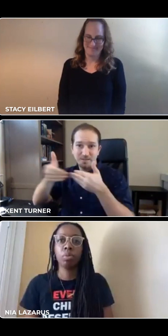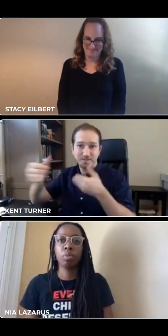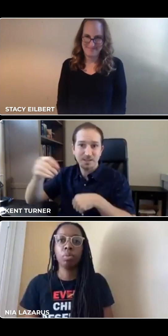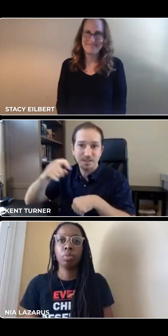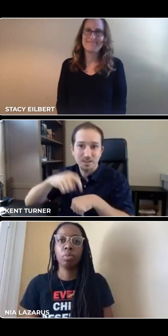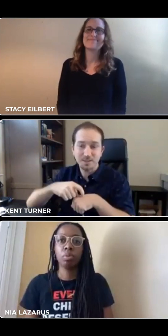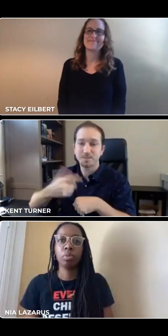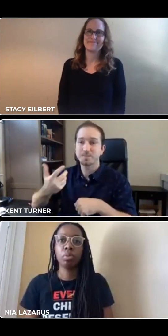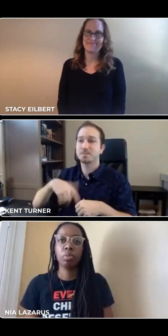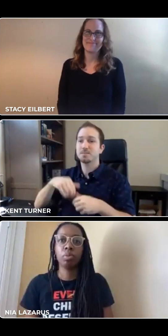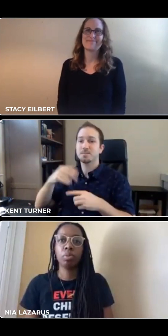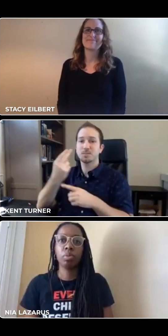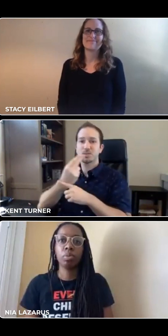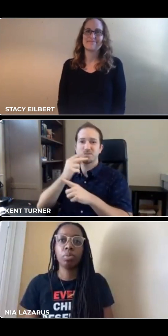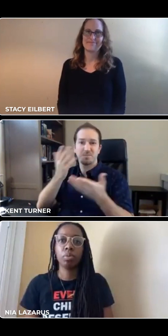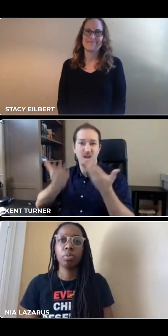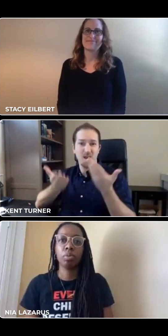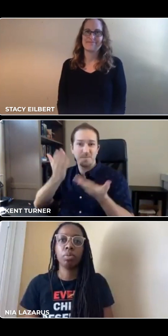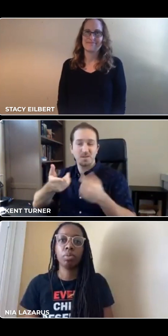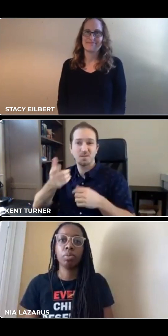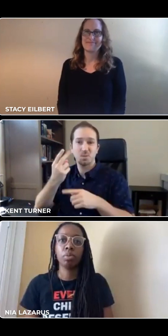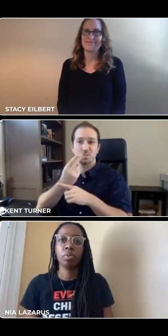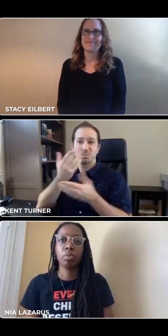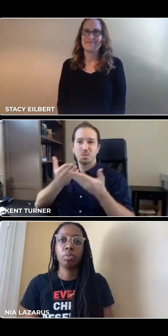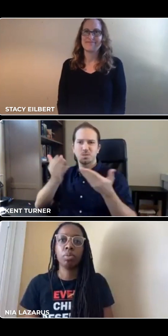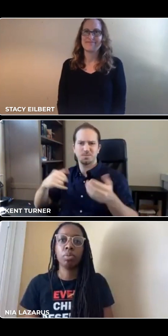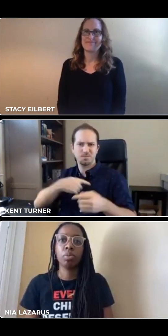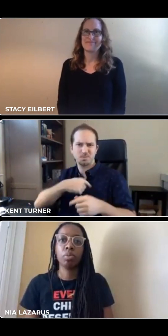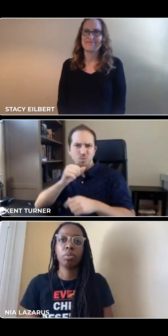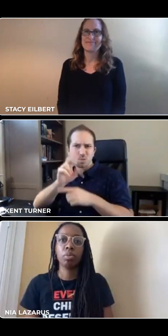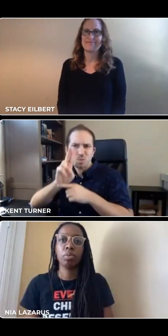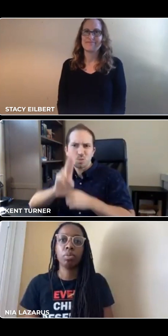initially, as well. We have to produce the content and be able to get that to the students